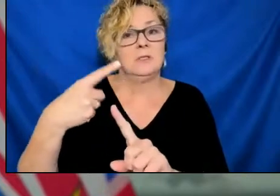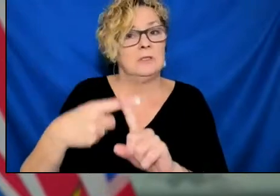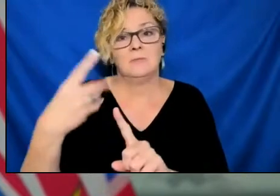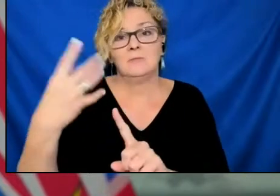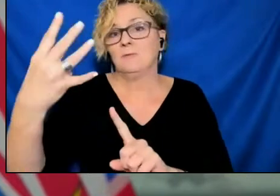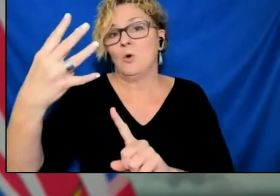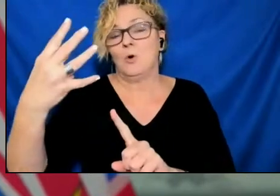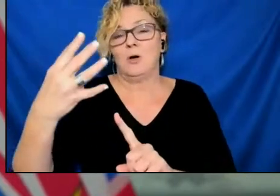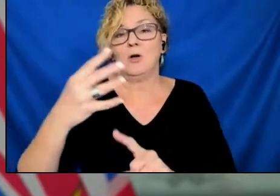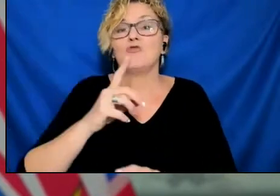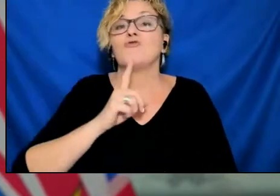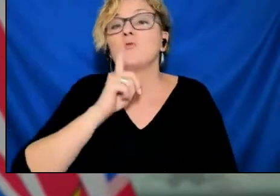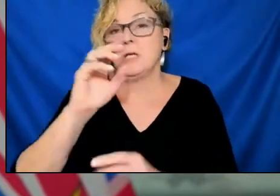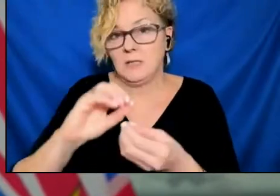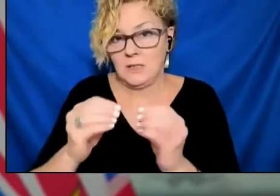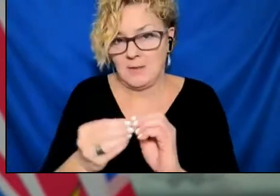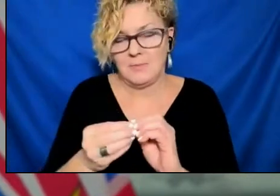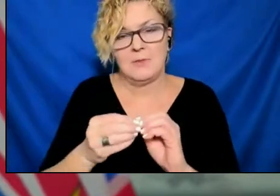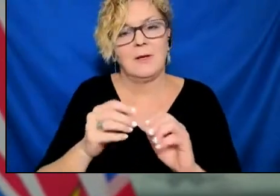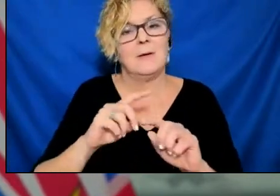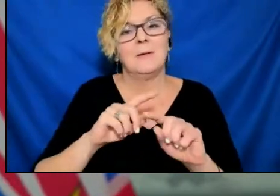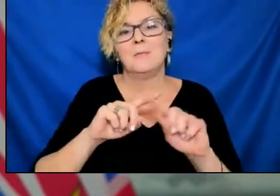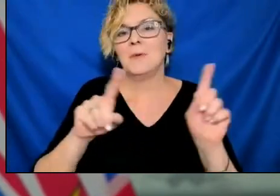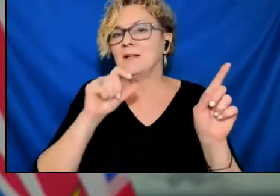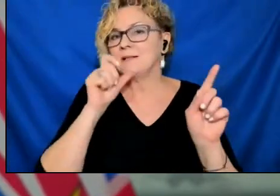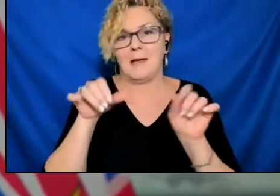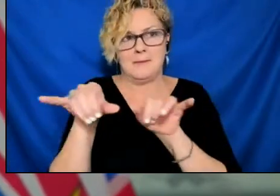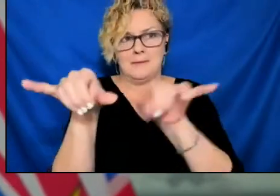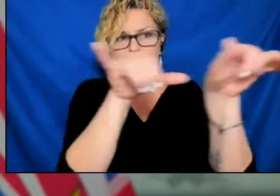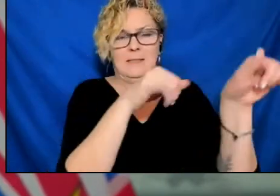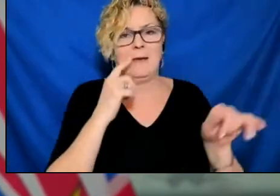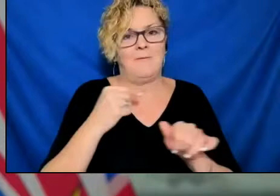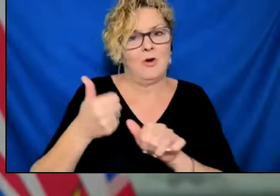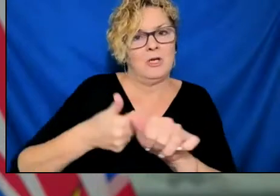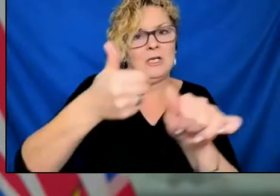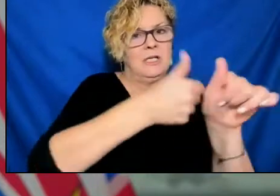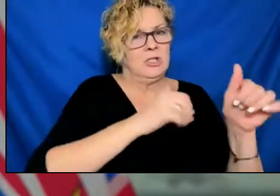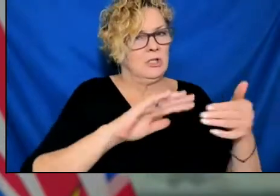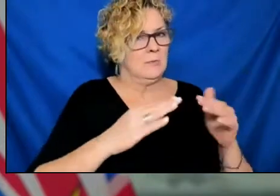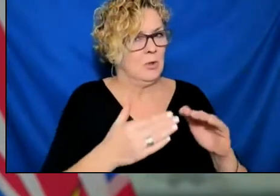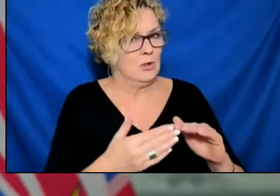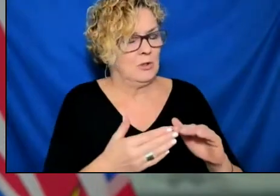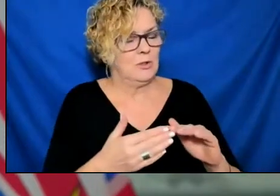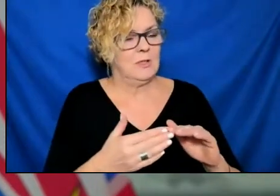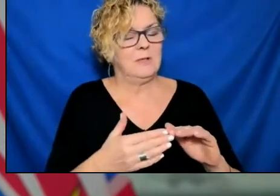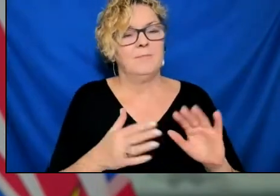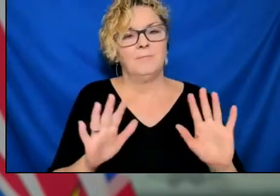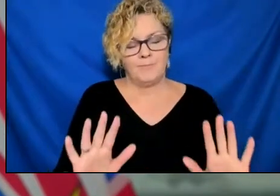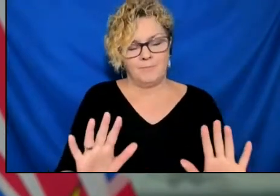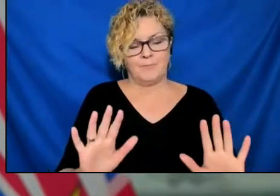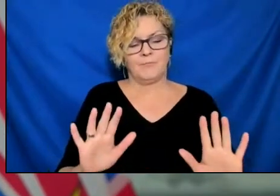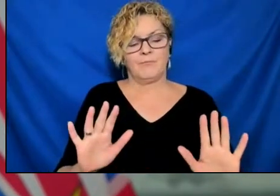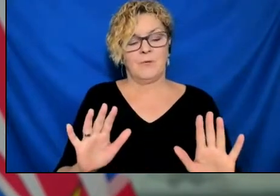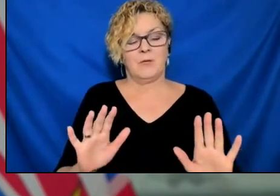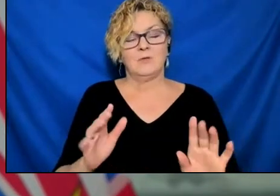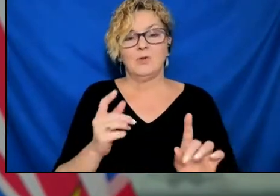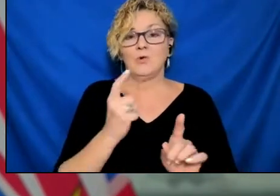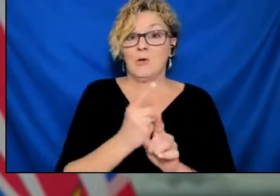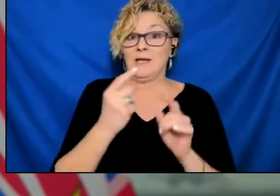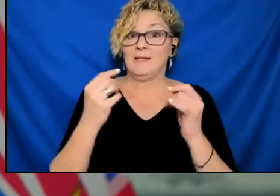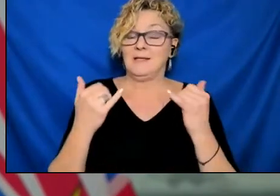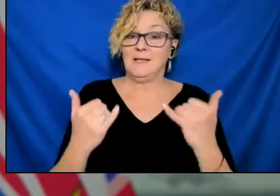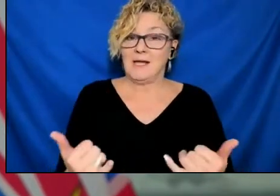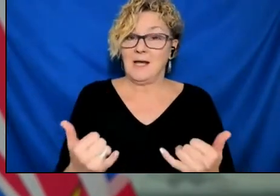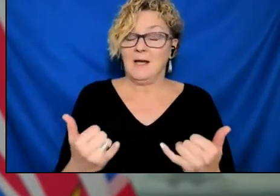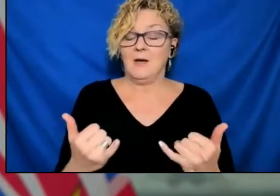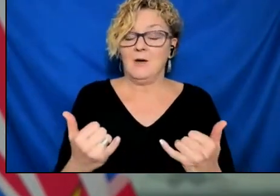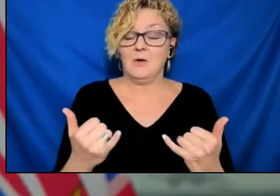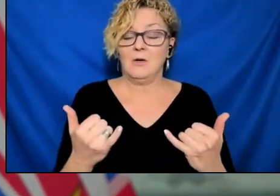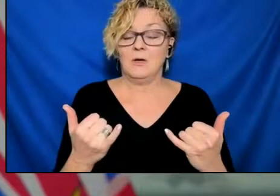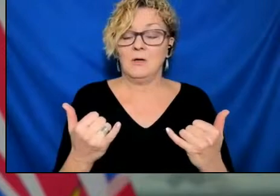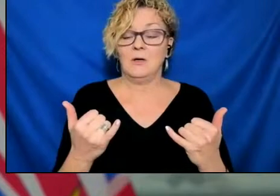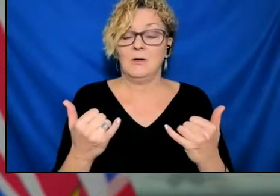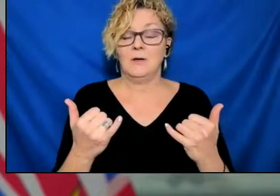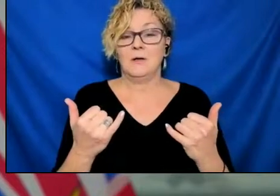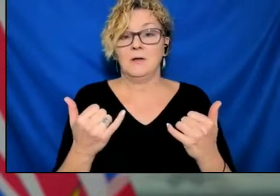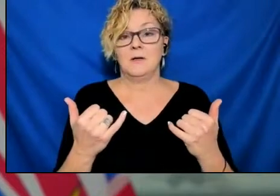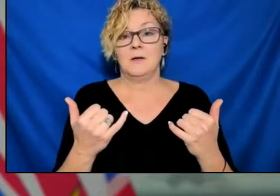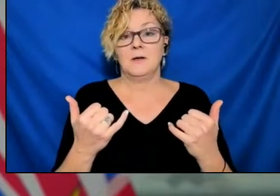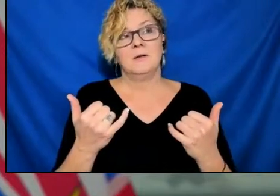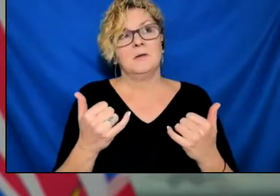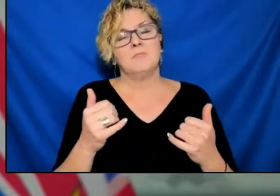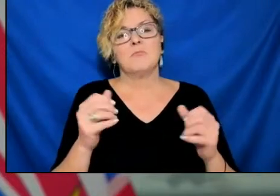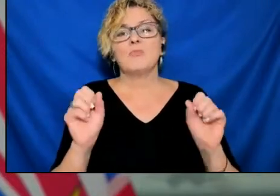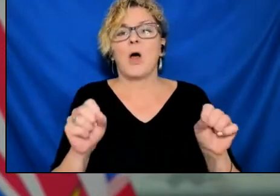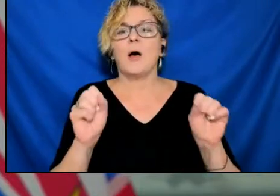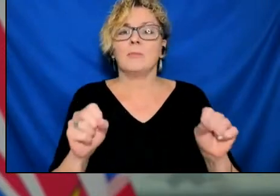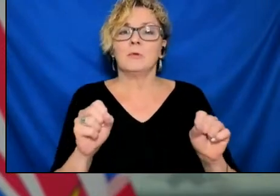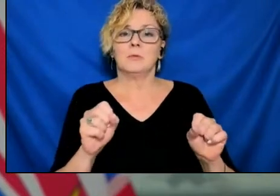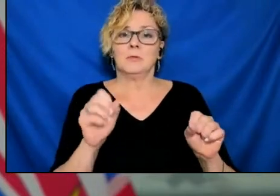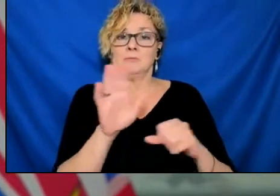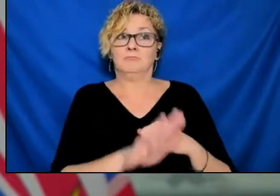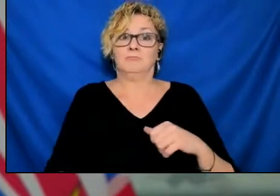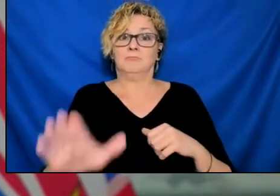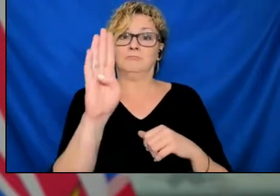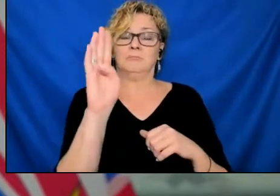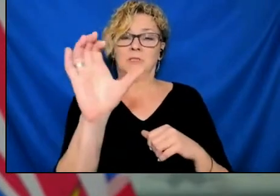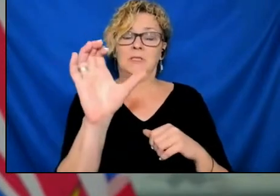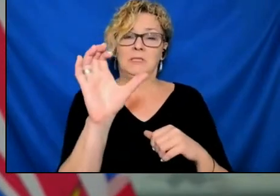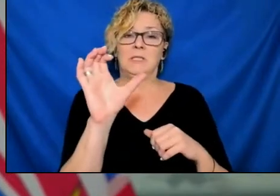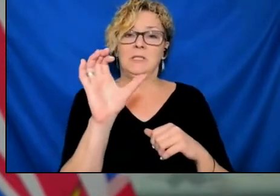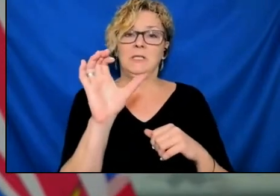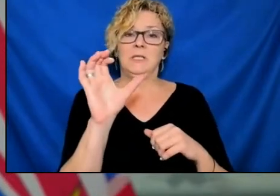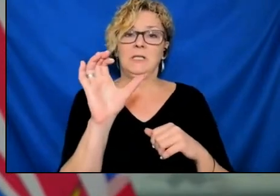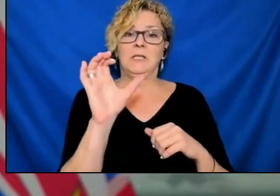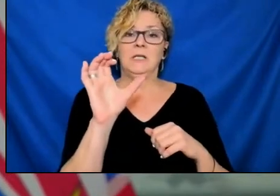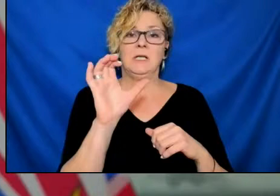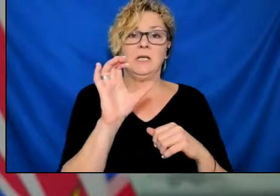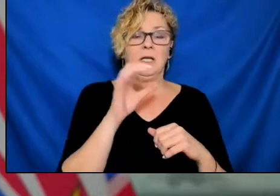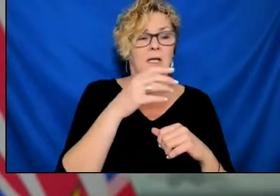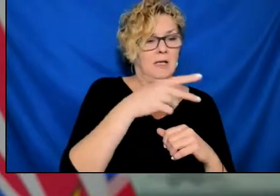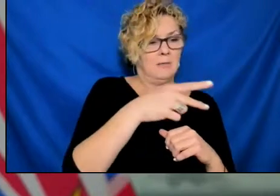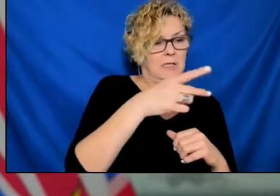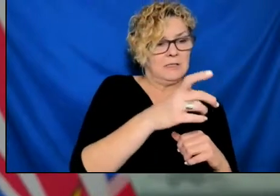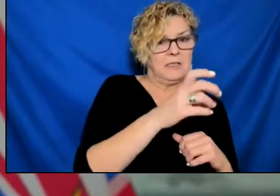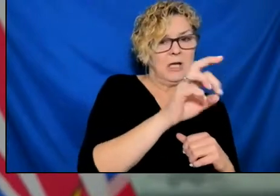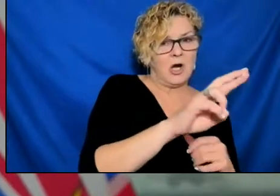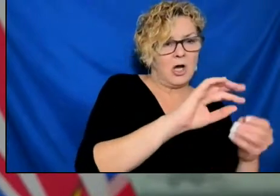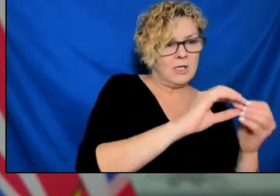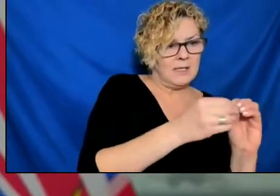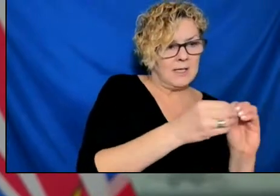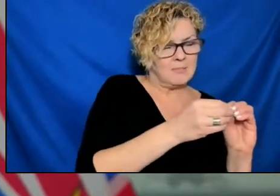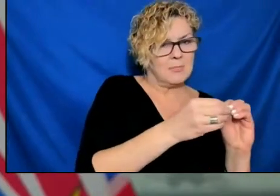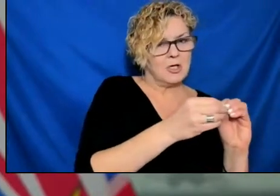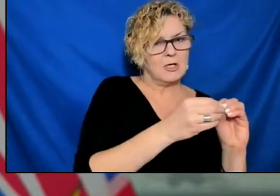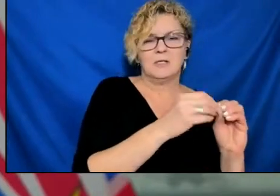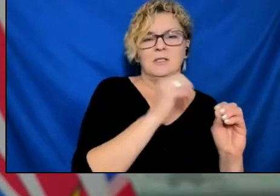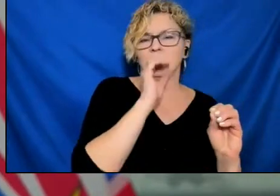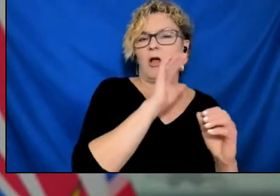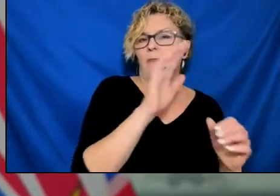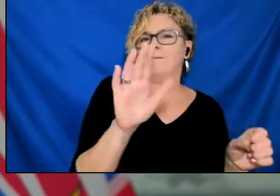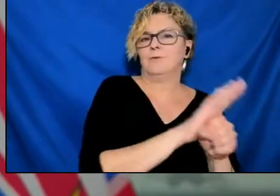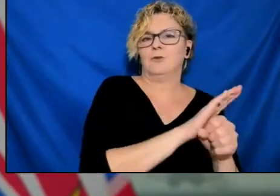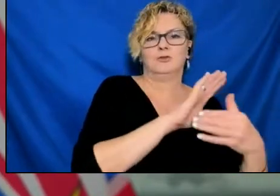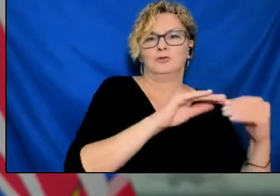That is